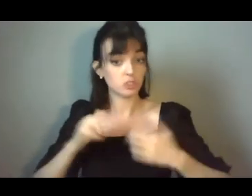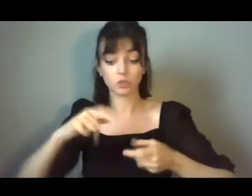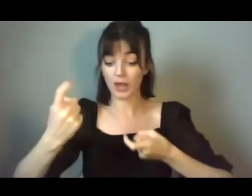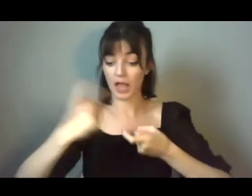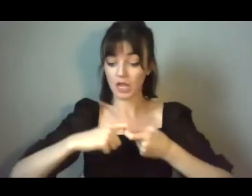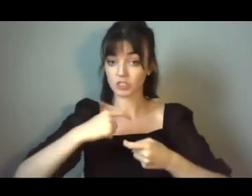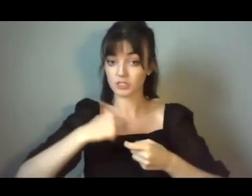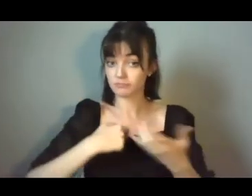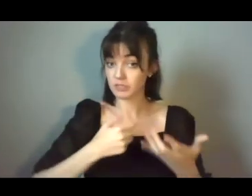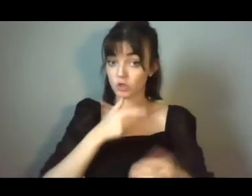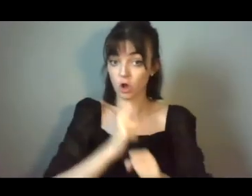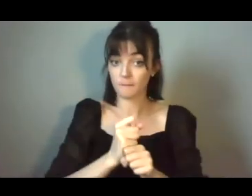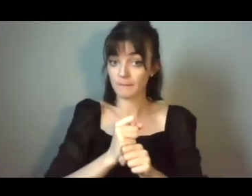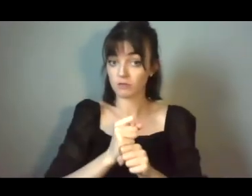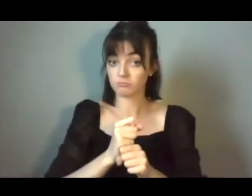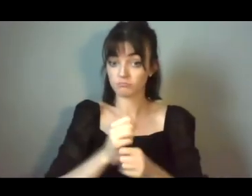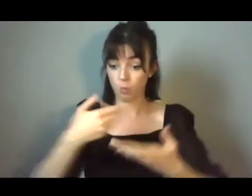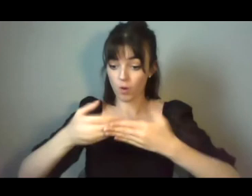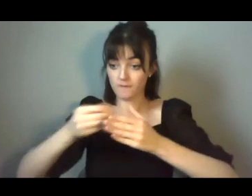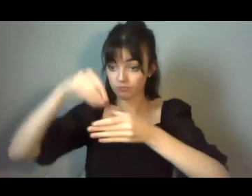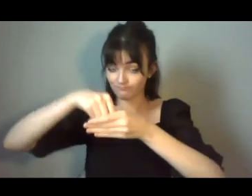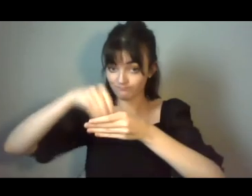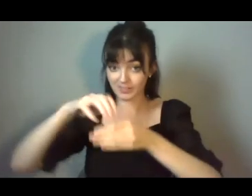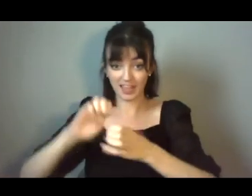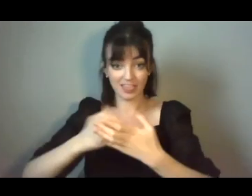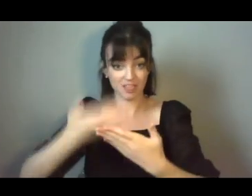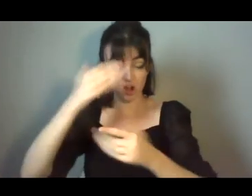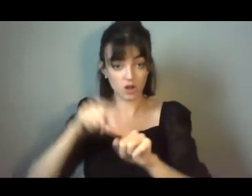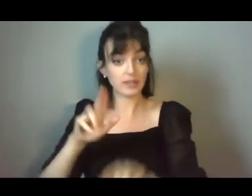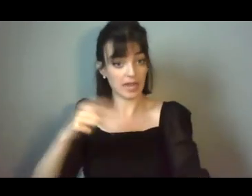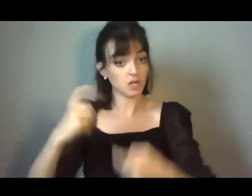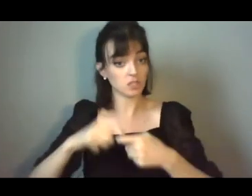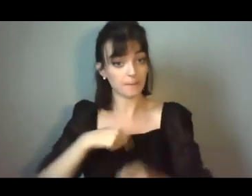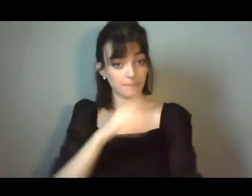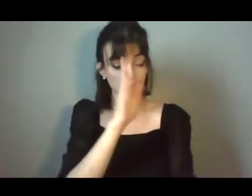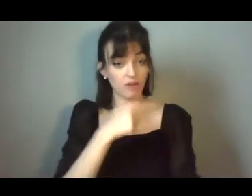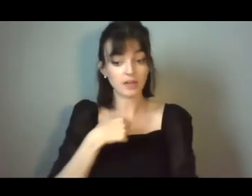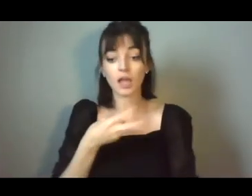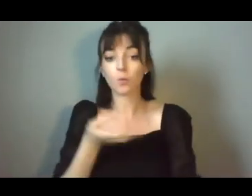let them they can make contact with me directly. I will put my email address in